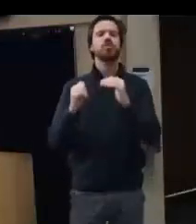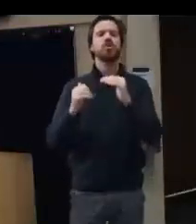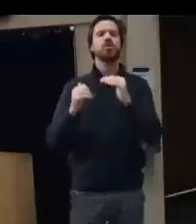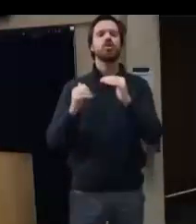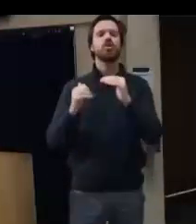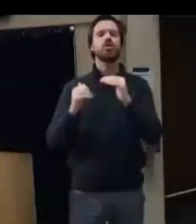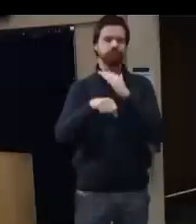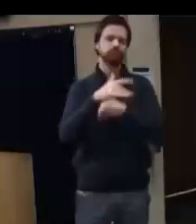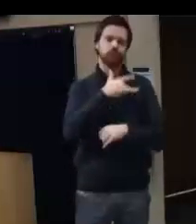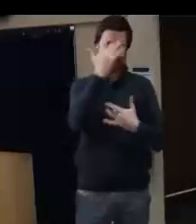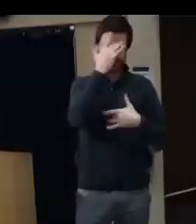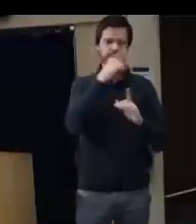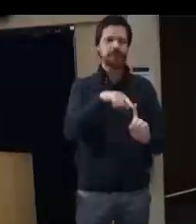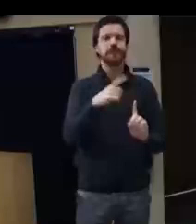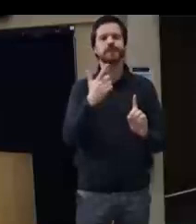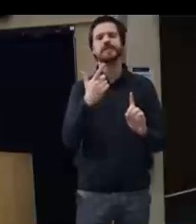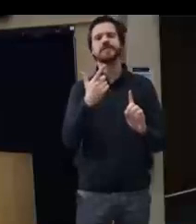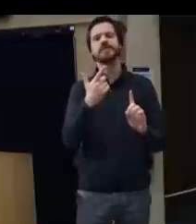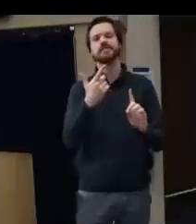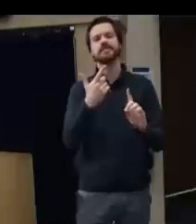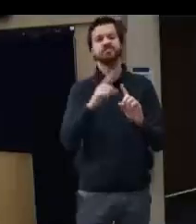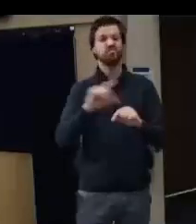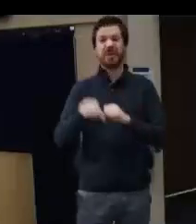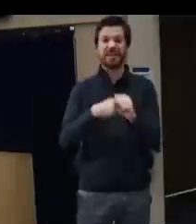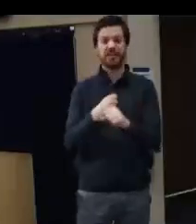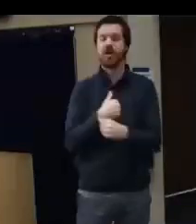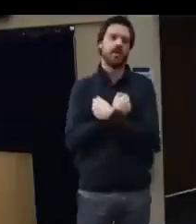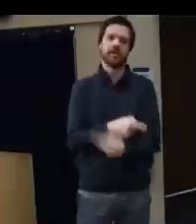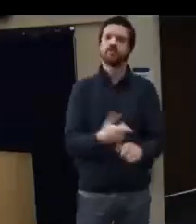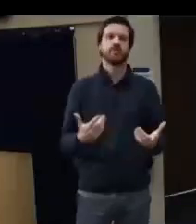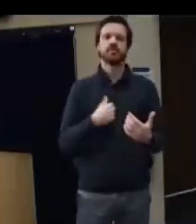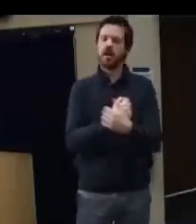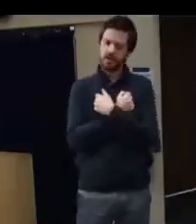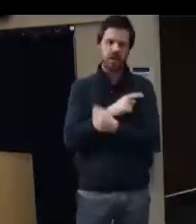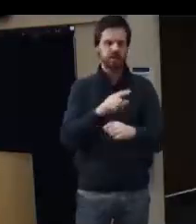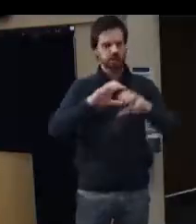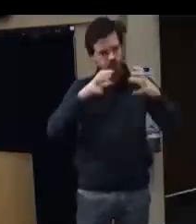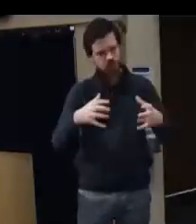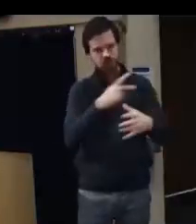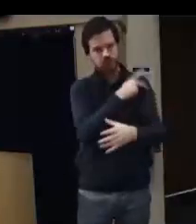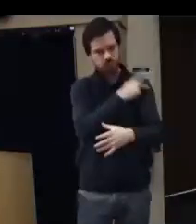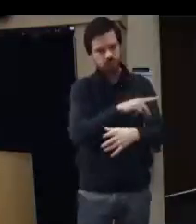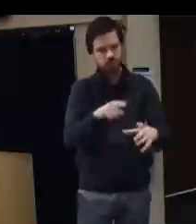heart disease for about 20 years and I love this I love this patient population they're resilient